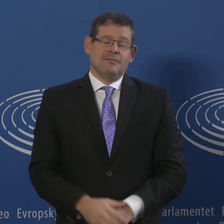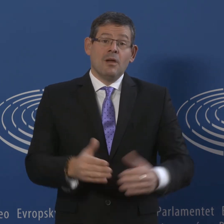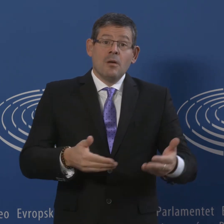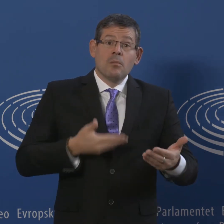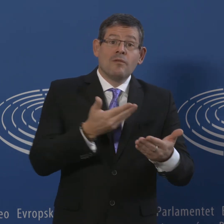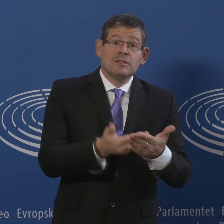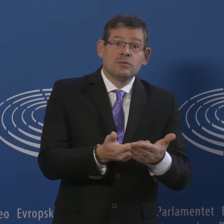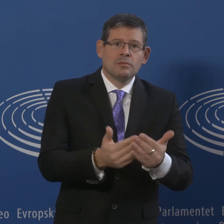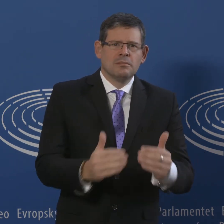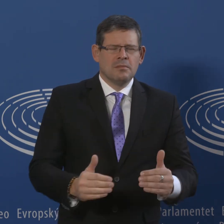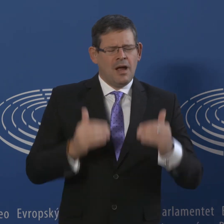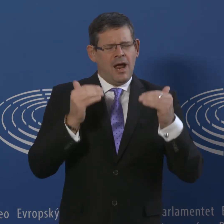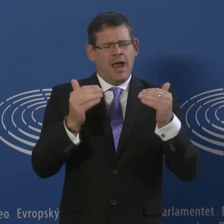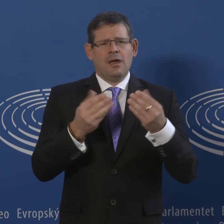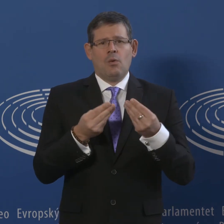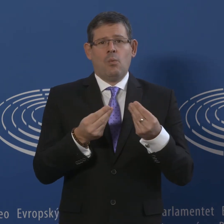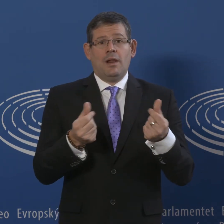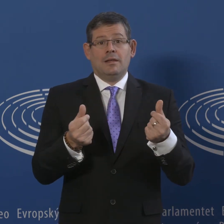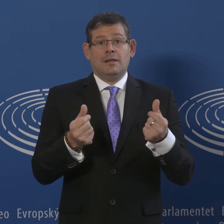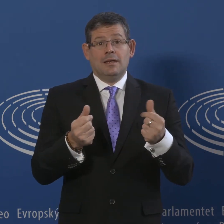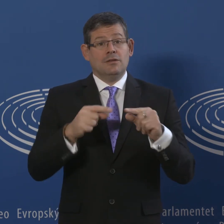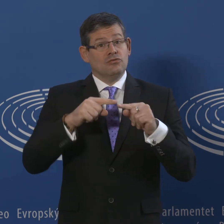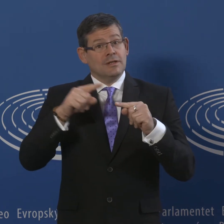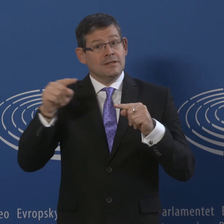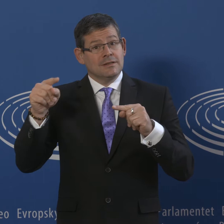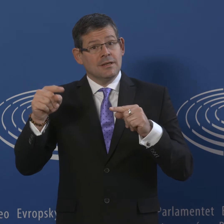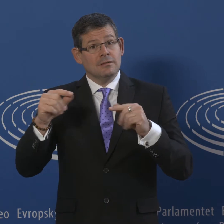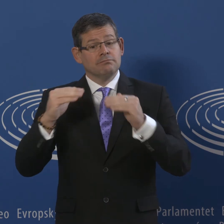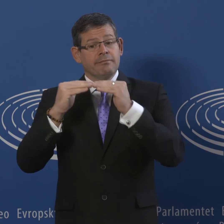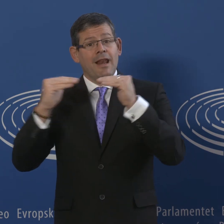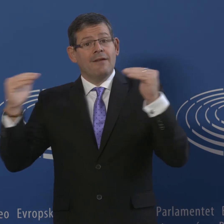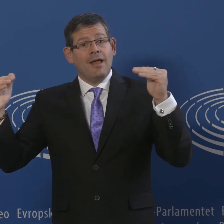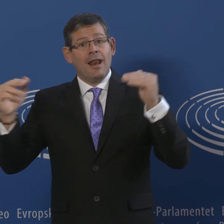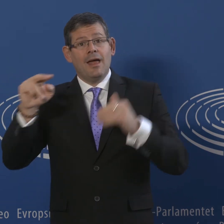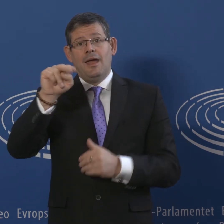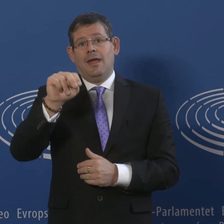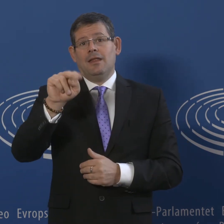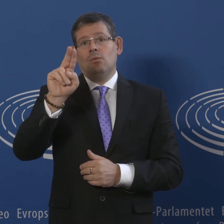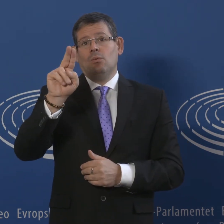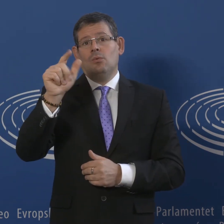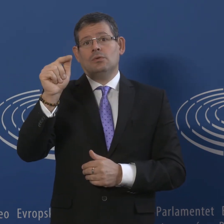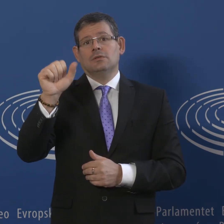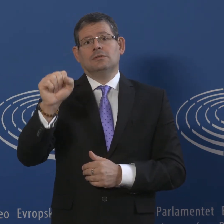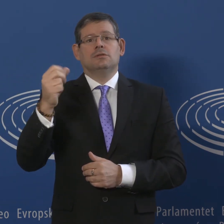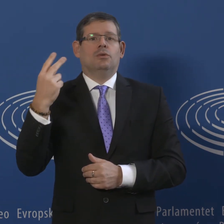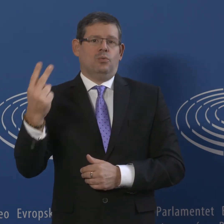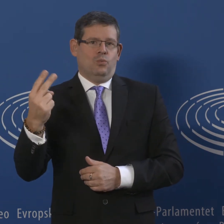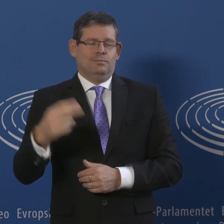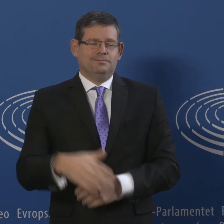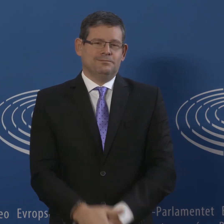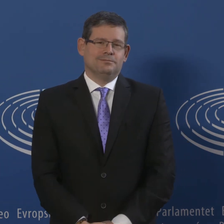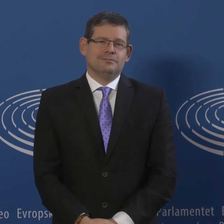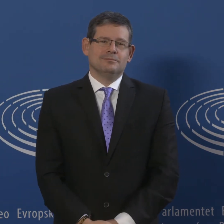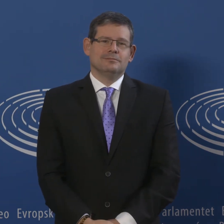the provision of high-quality statistics at NUTS 2 level